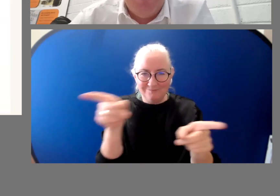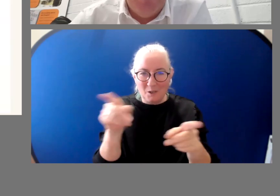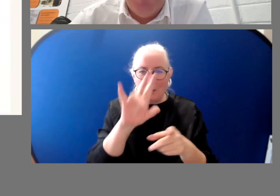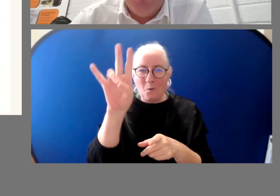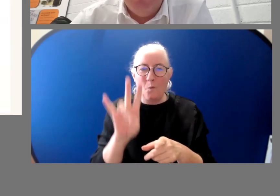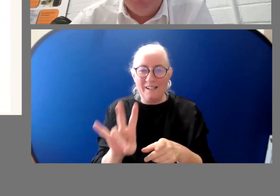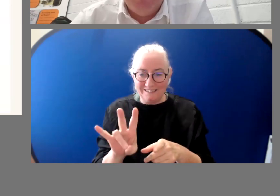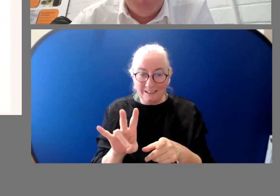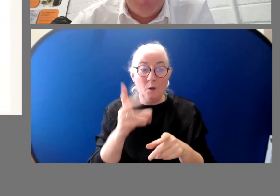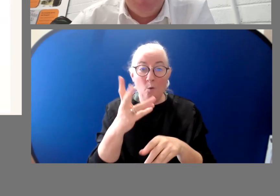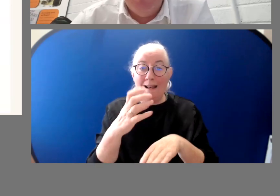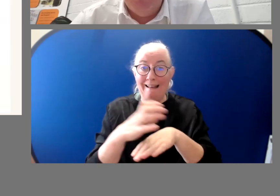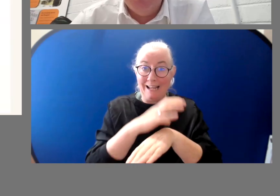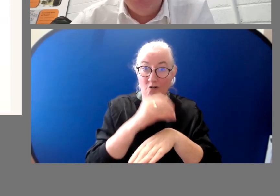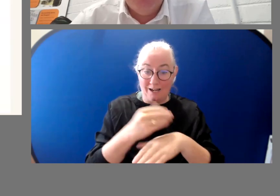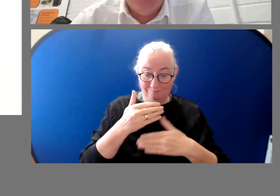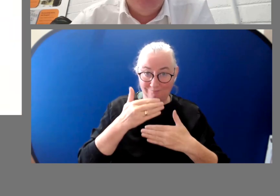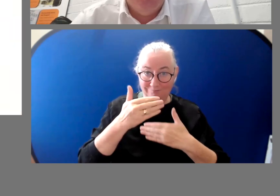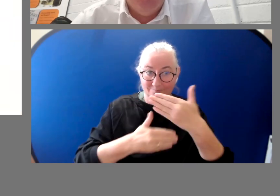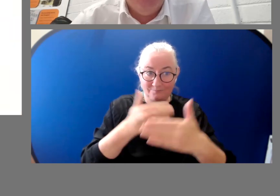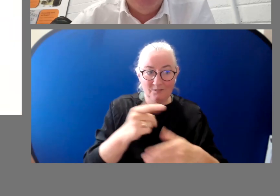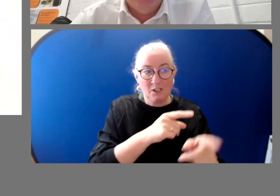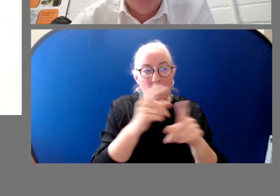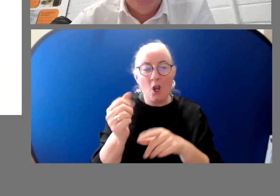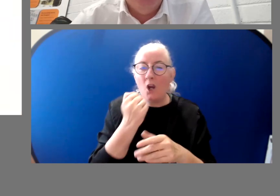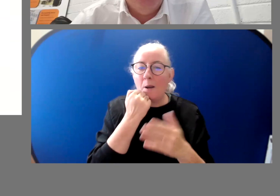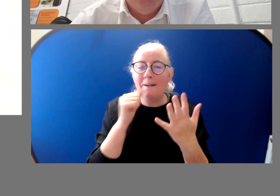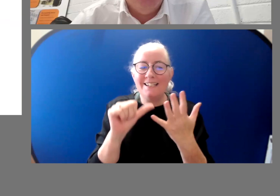going to continue on if that's okay on to number six which is the effective clear width and leading